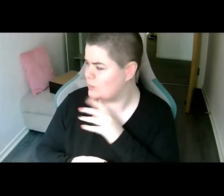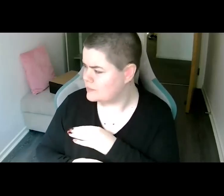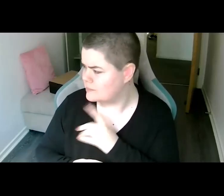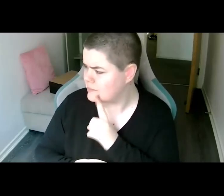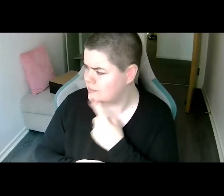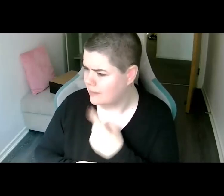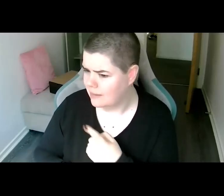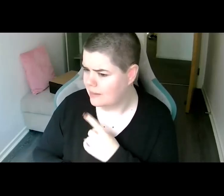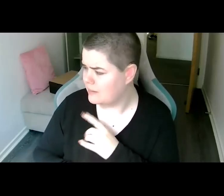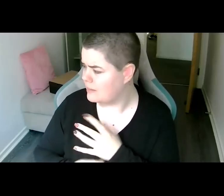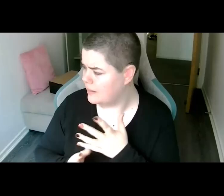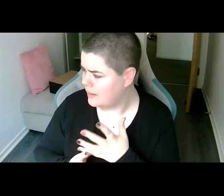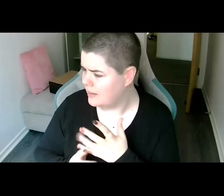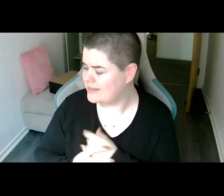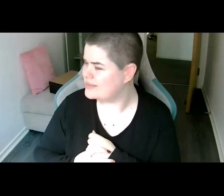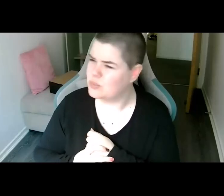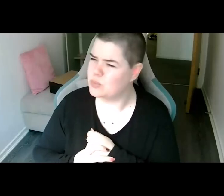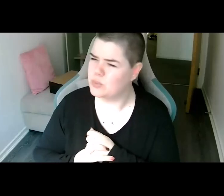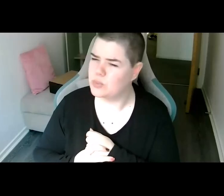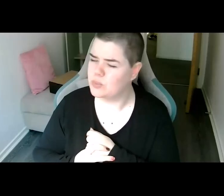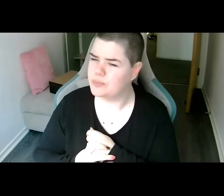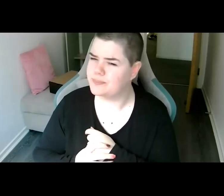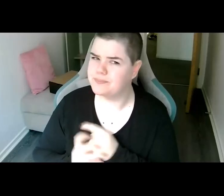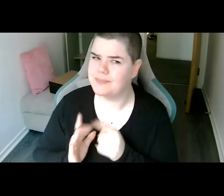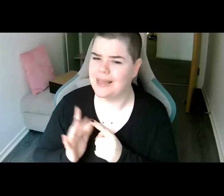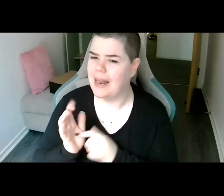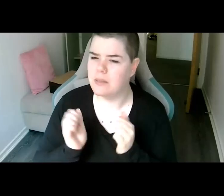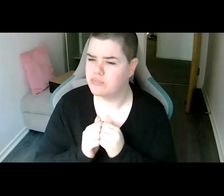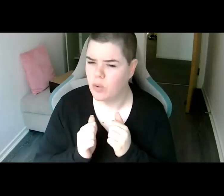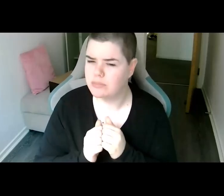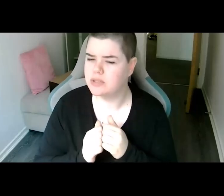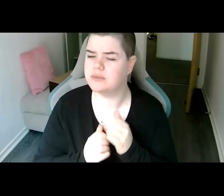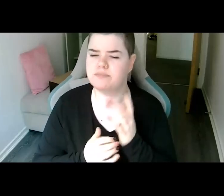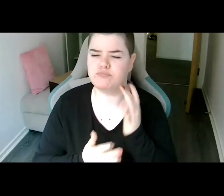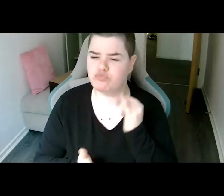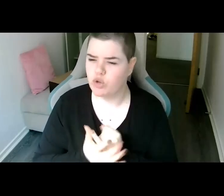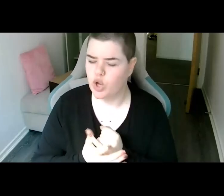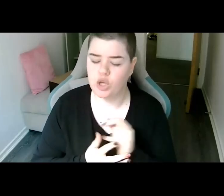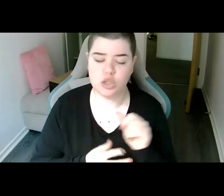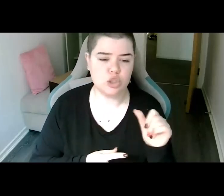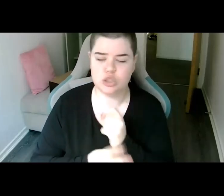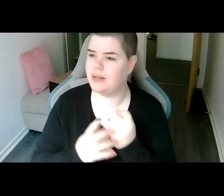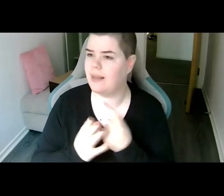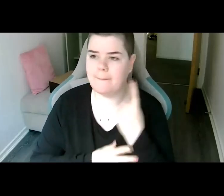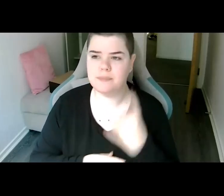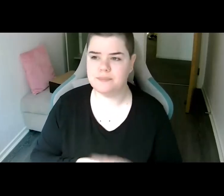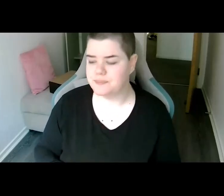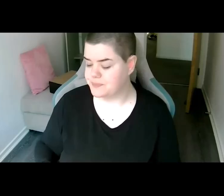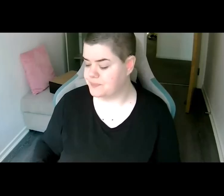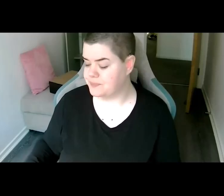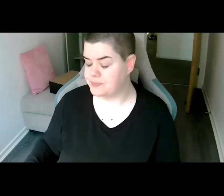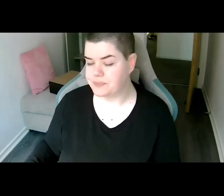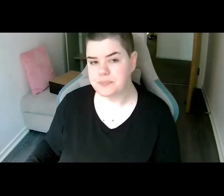she had to rely on her husband to deliver that news. It's so inappropriate and it shouldn't have happened.